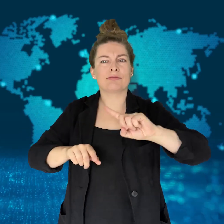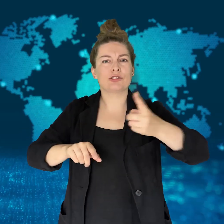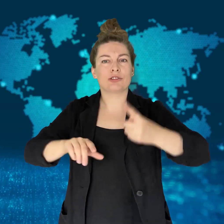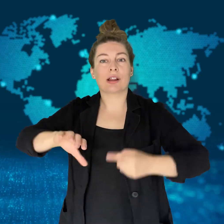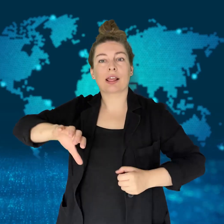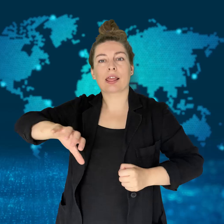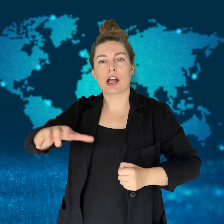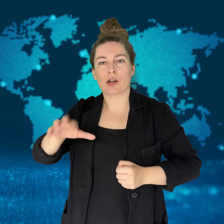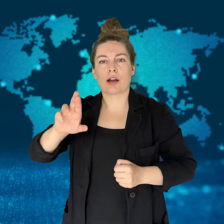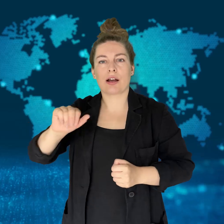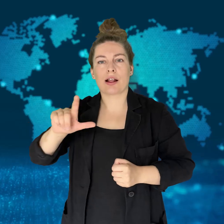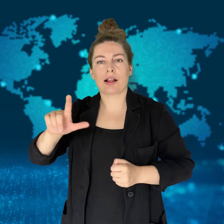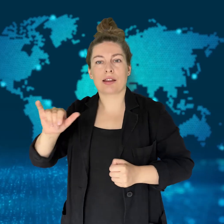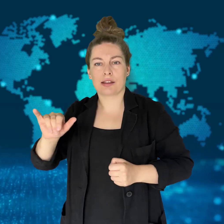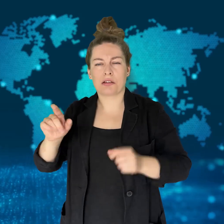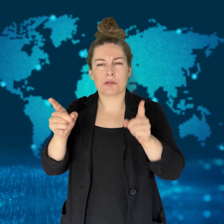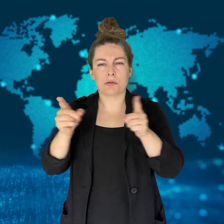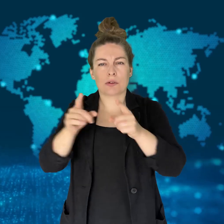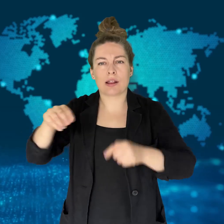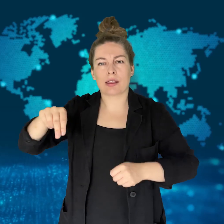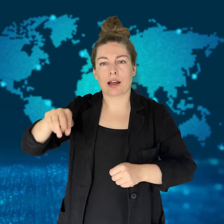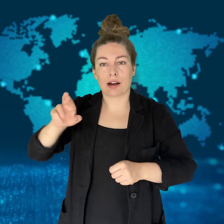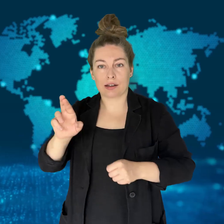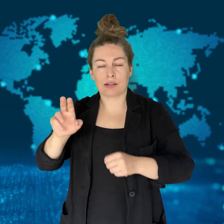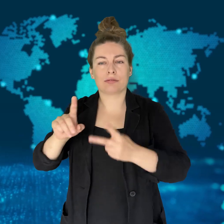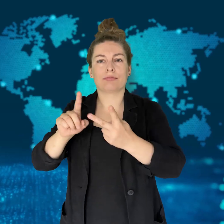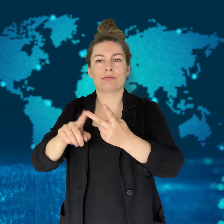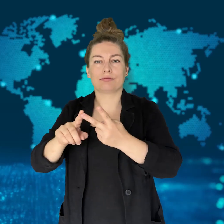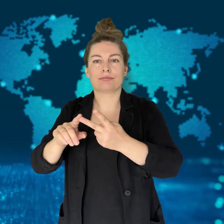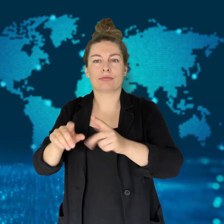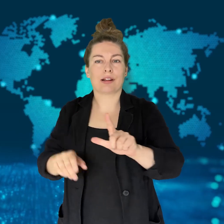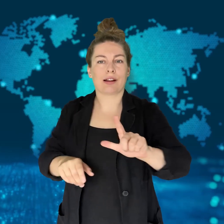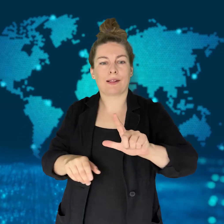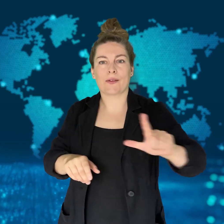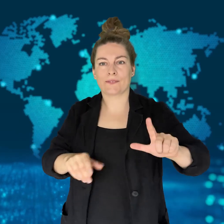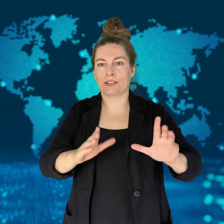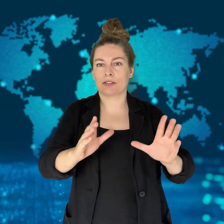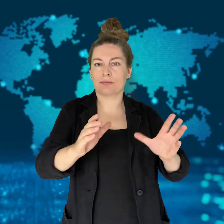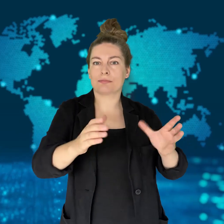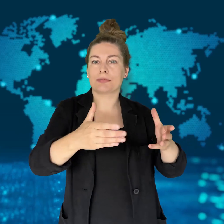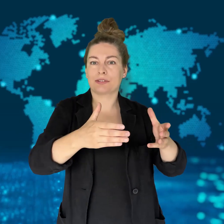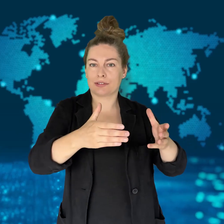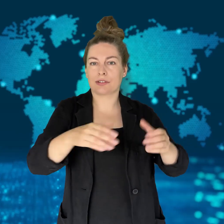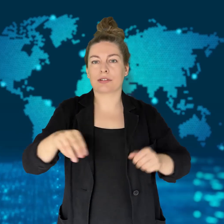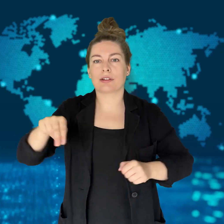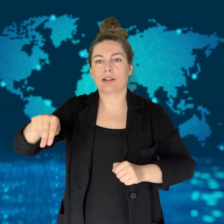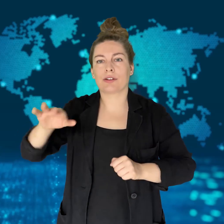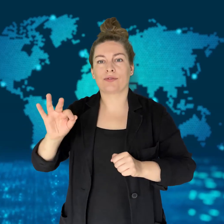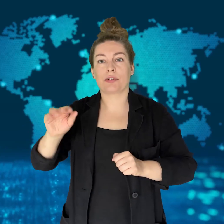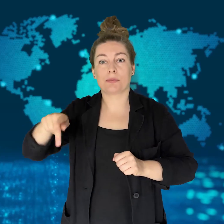There are three parties vying for spots - the National Rally (RN),